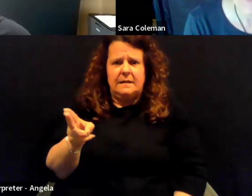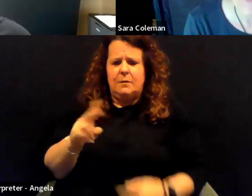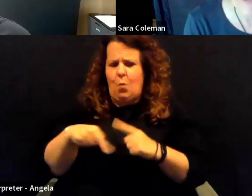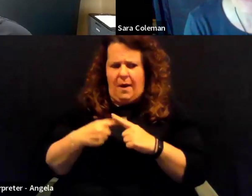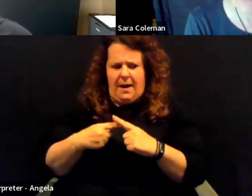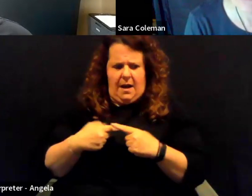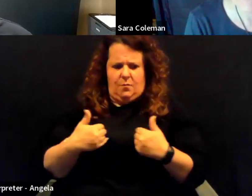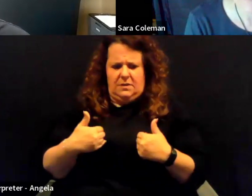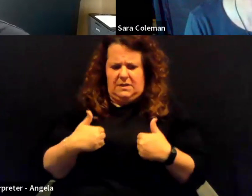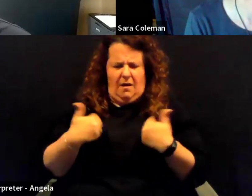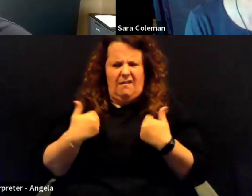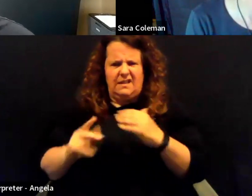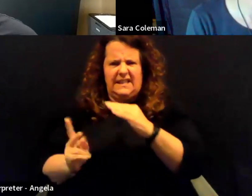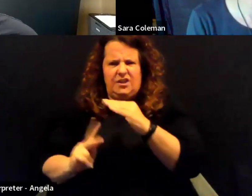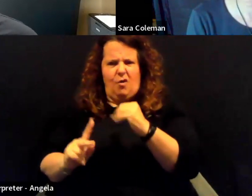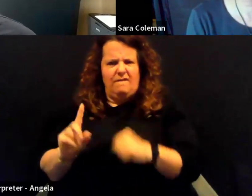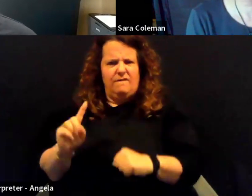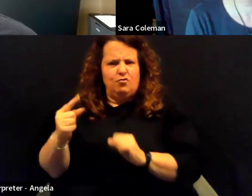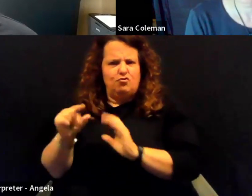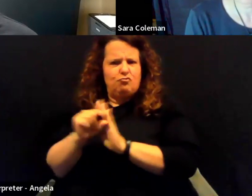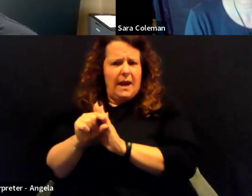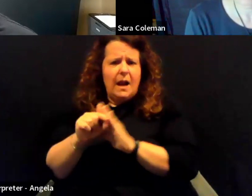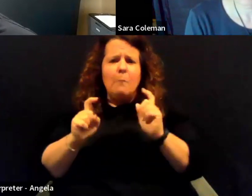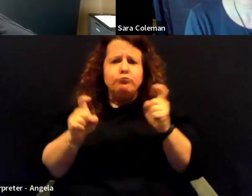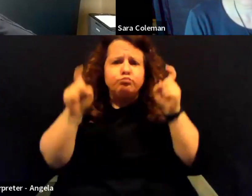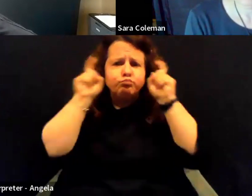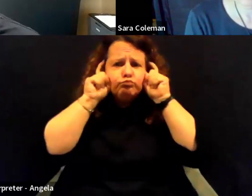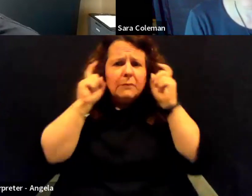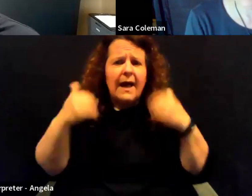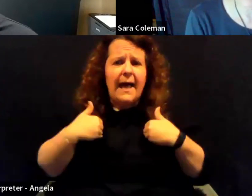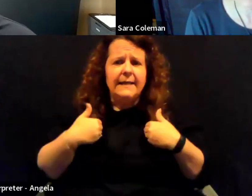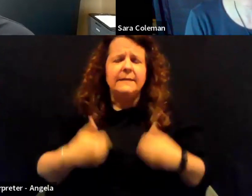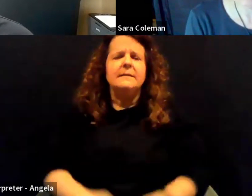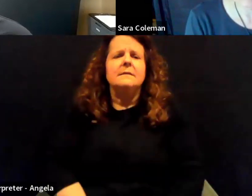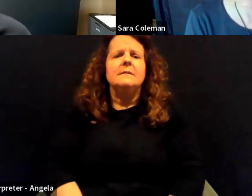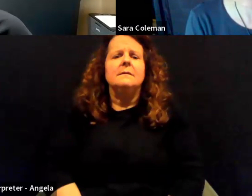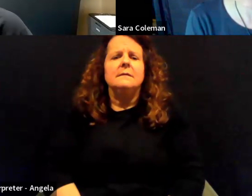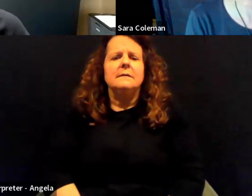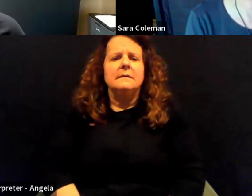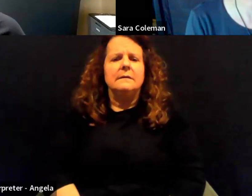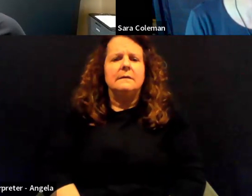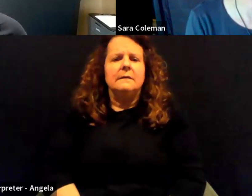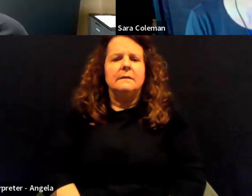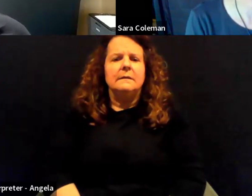first grader, having hearing aids. , And really, that didn't impact my life